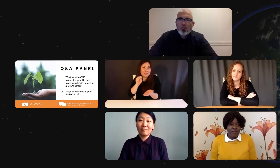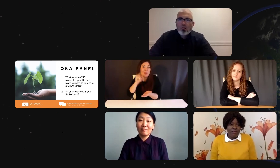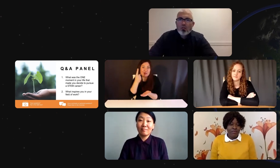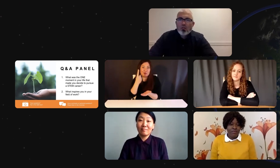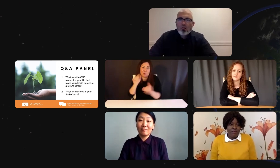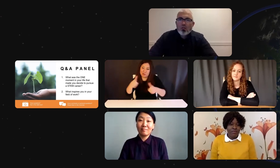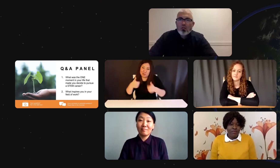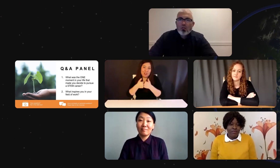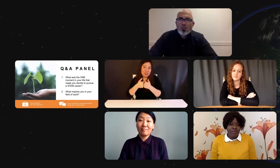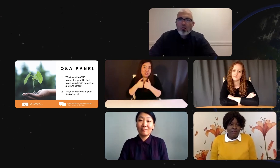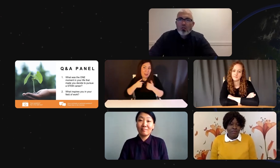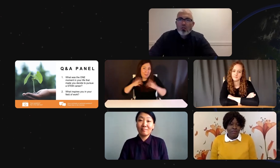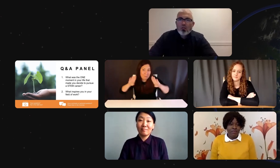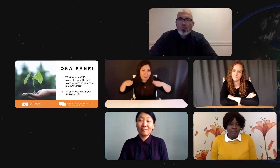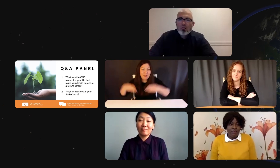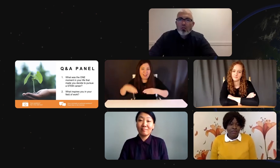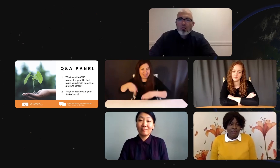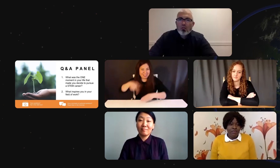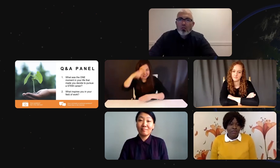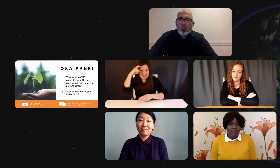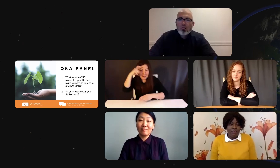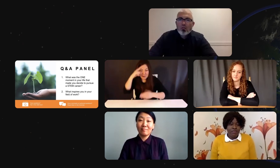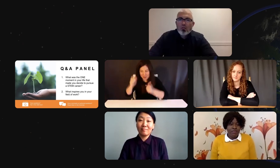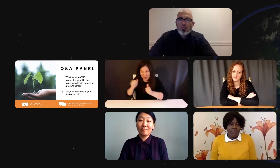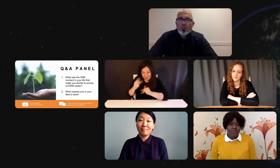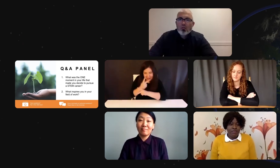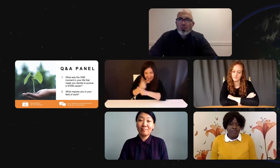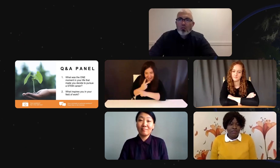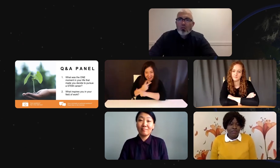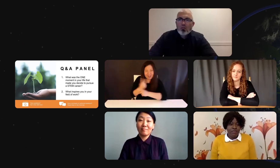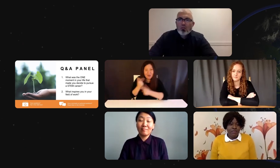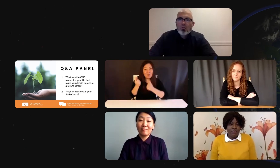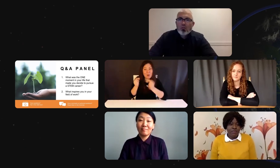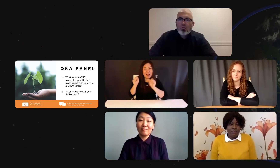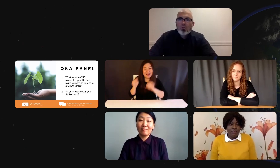research.